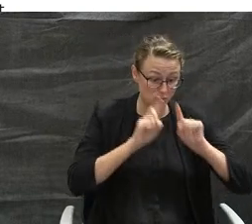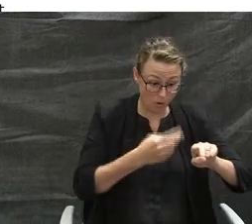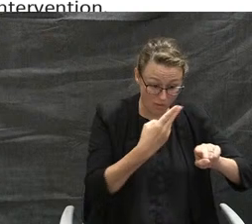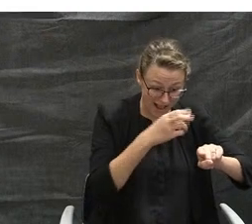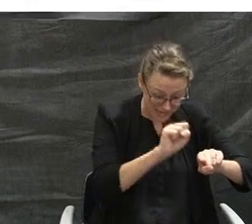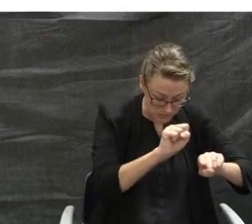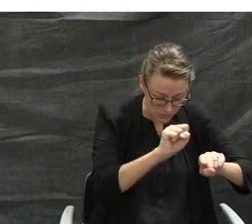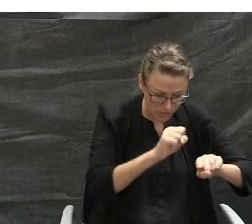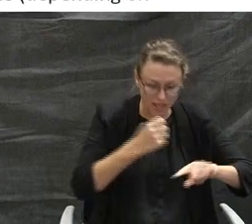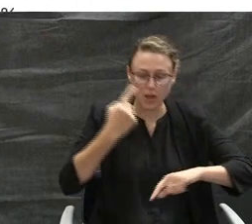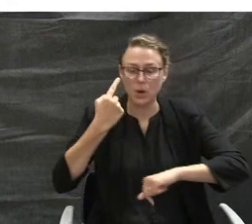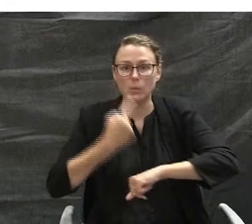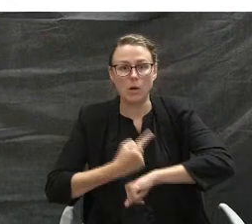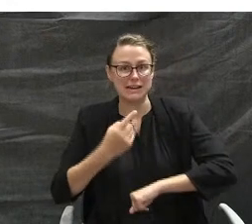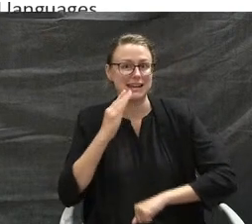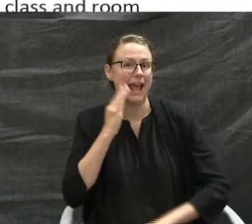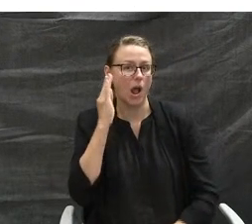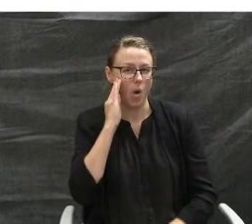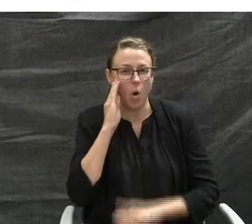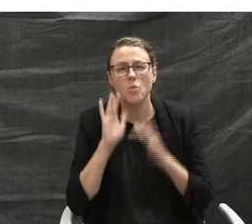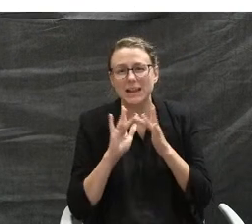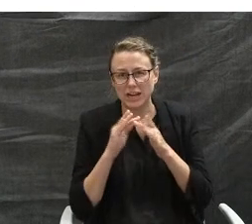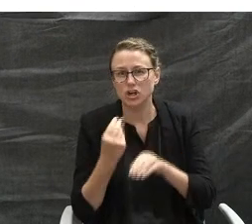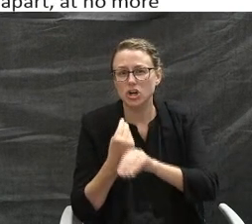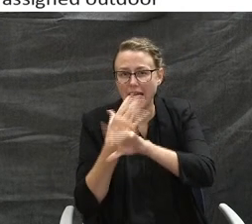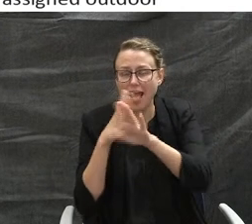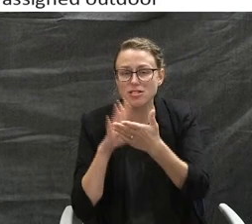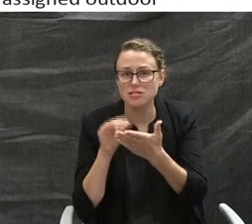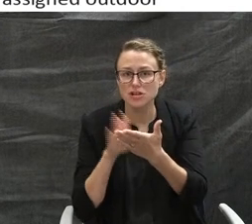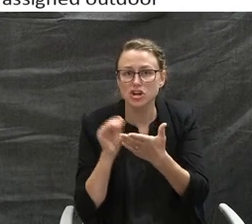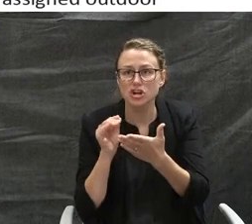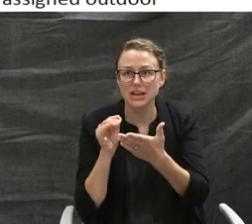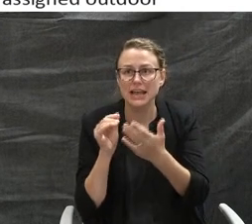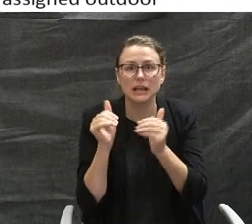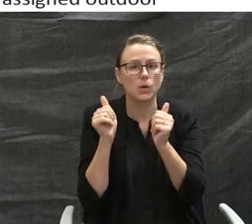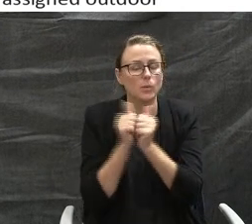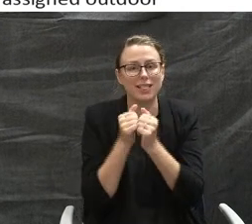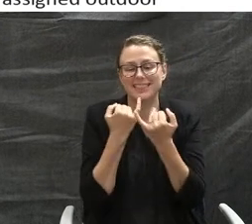And there will be an E learning at that point with independent